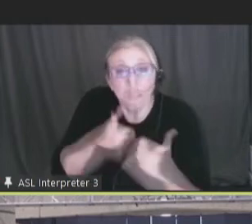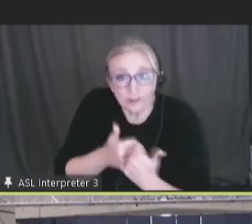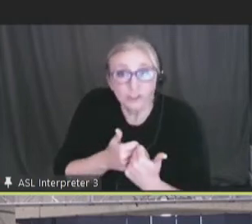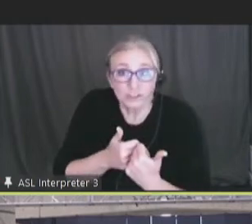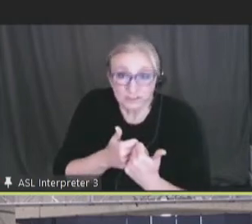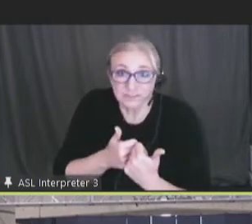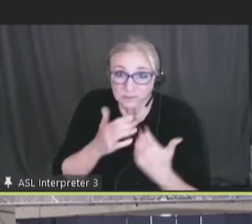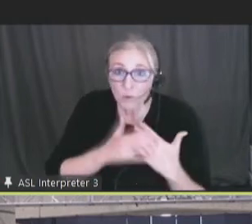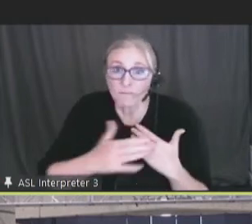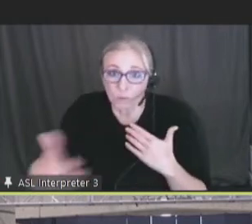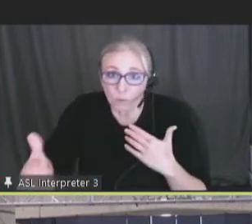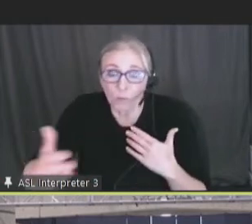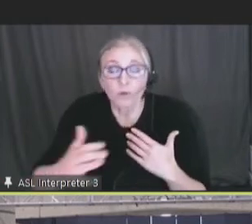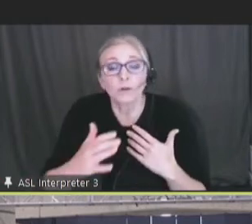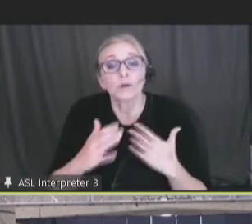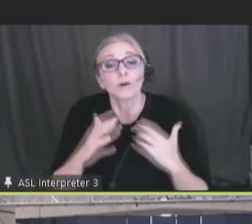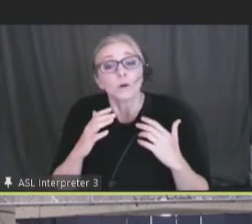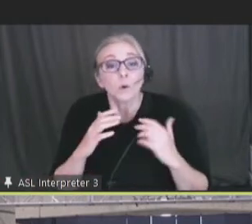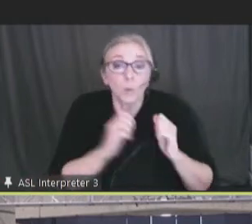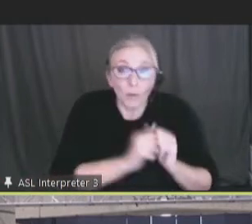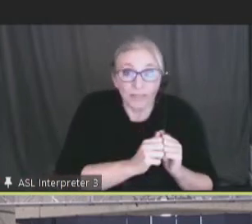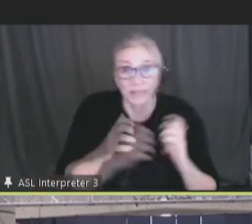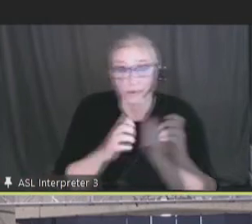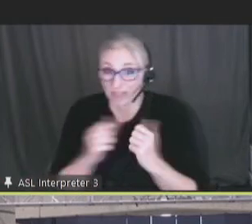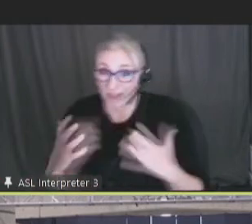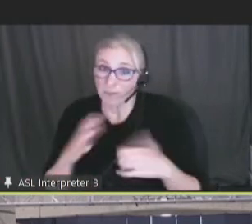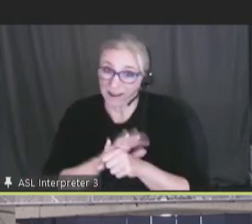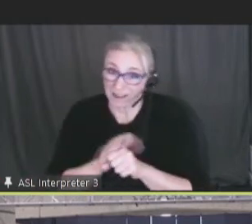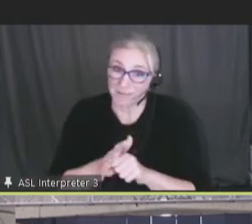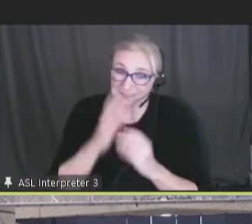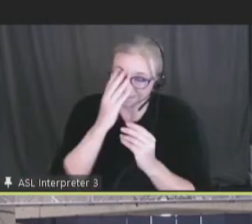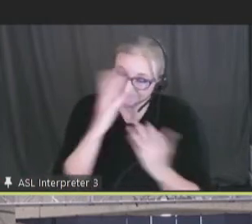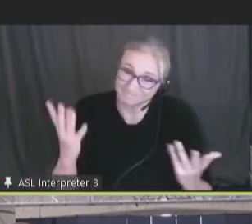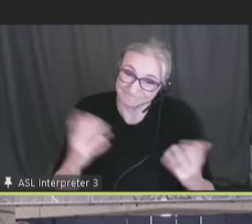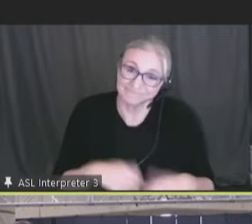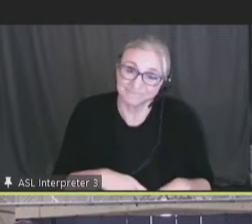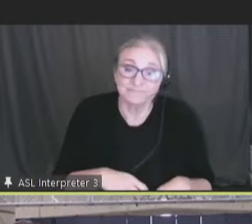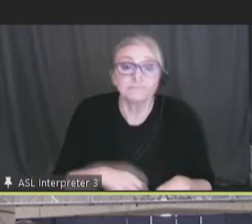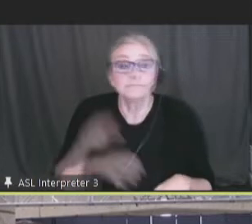forward with and without pandemics. Melody Butler, you have a comment?